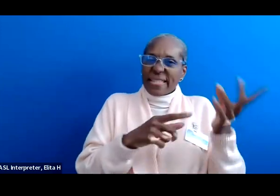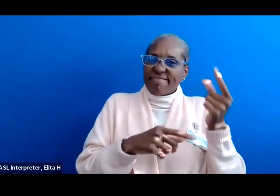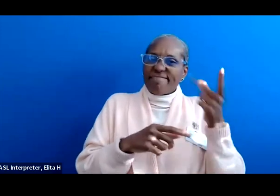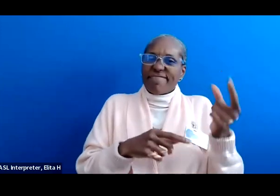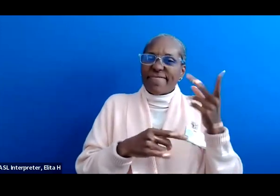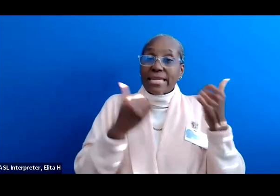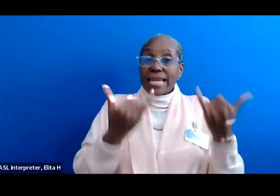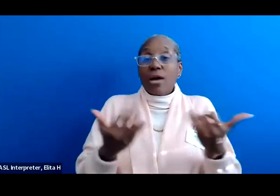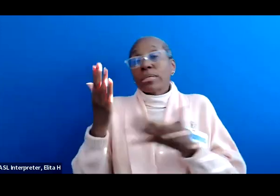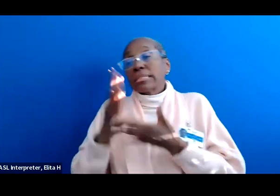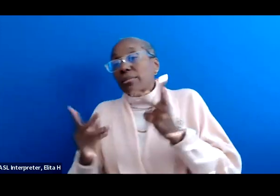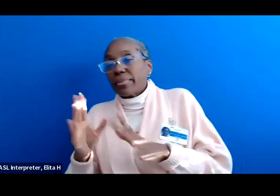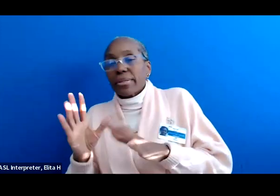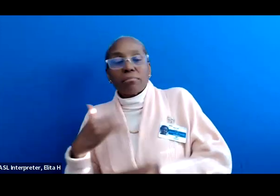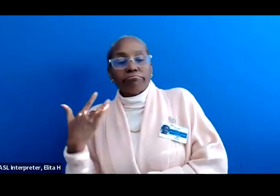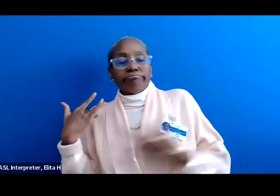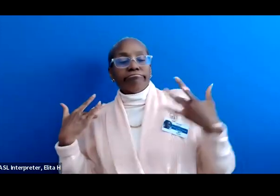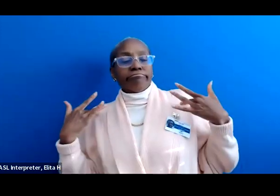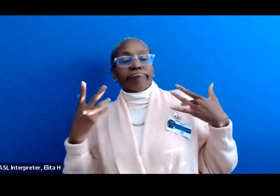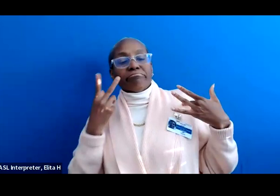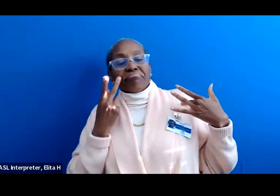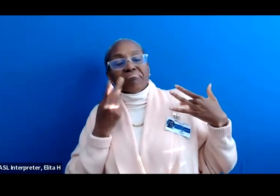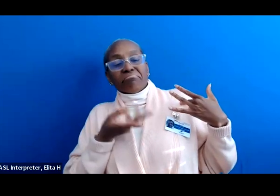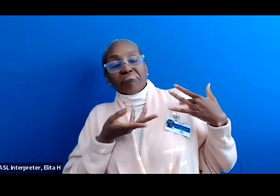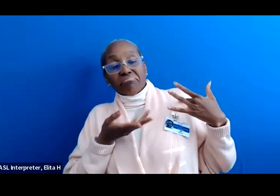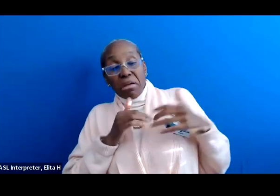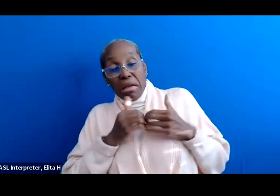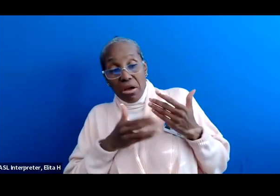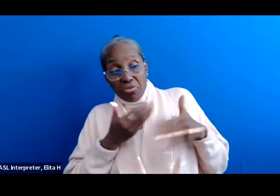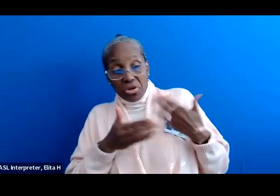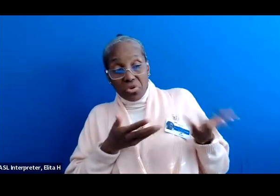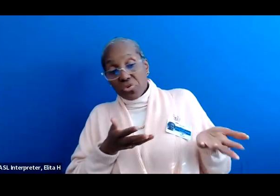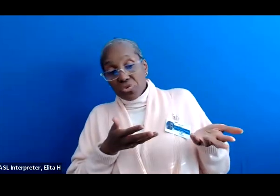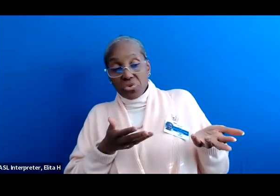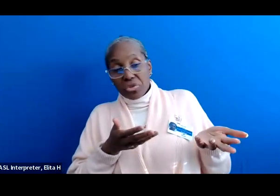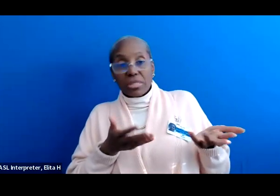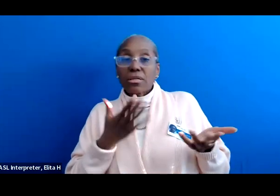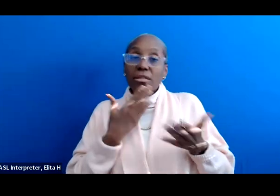Some people are like, “Well, let me see how it goes That's a good option as well.